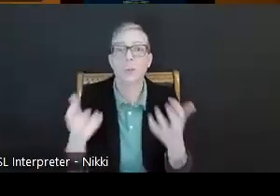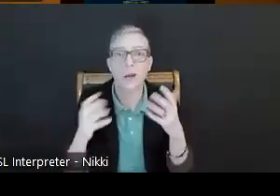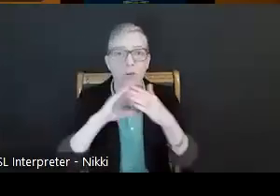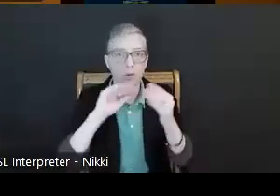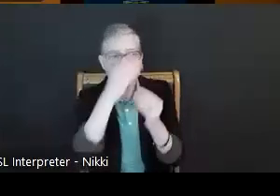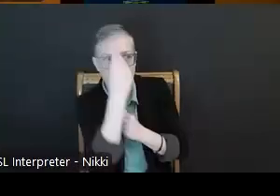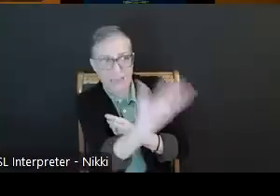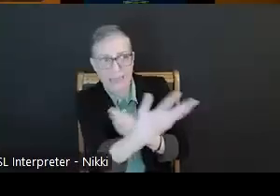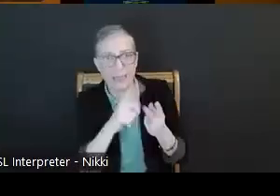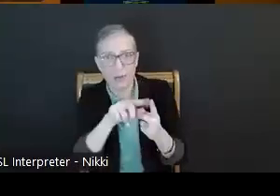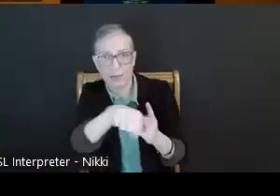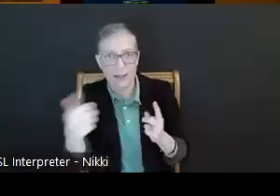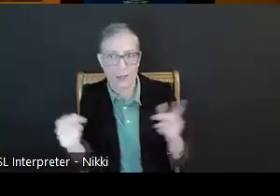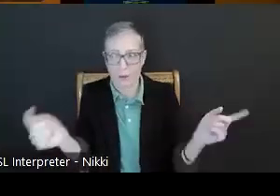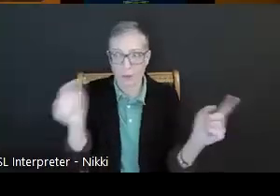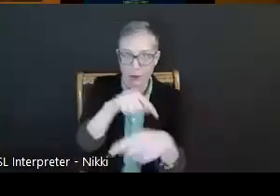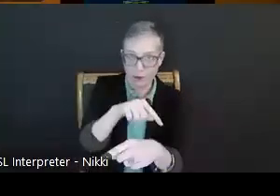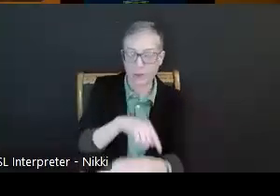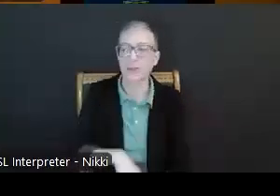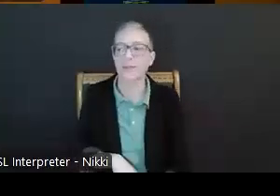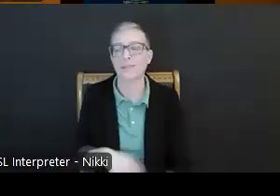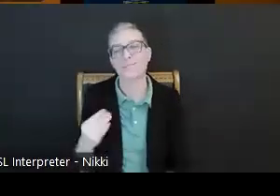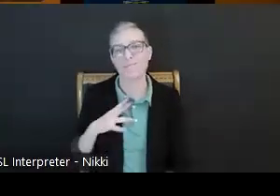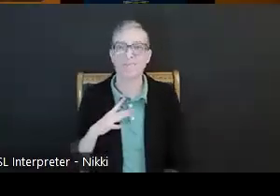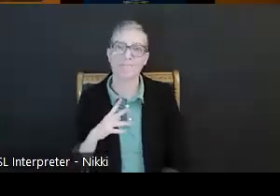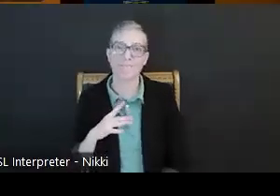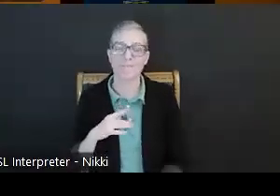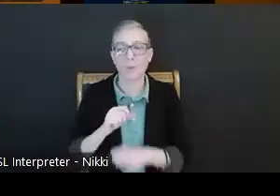working with these diads for eight weeks kind of think about what route they took